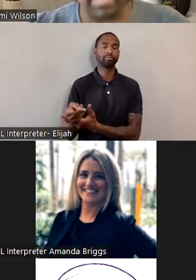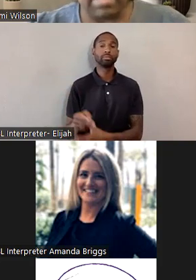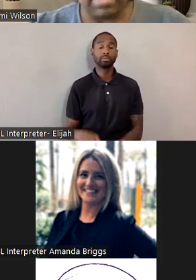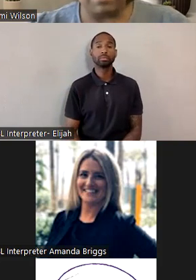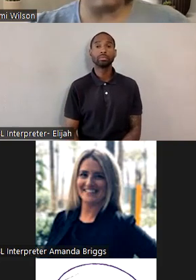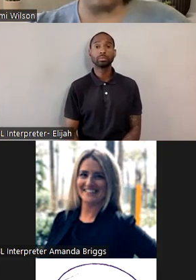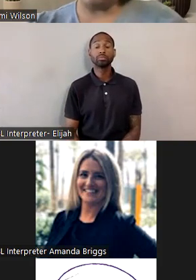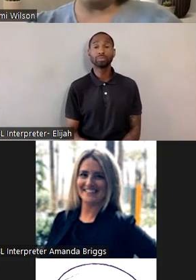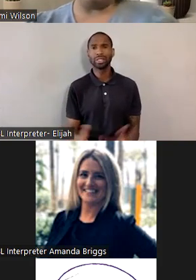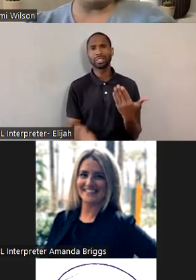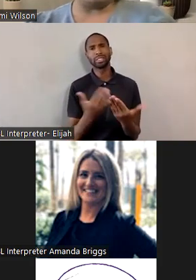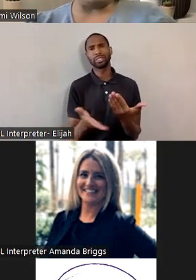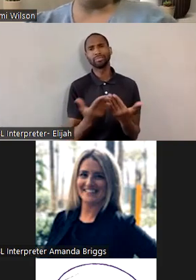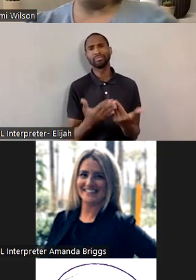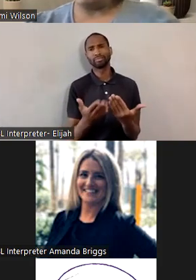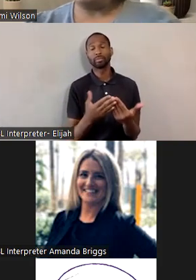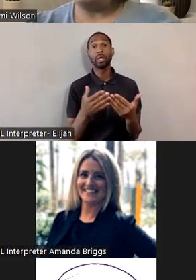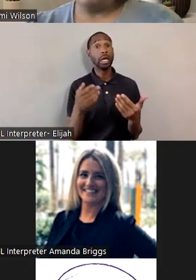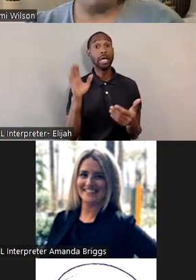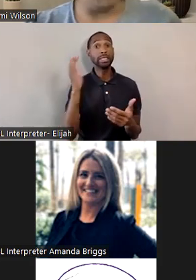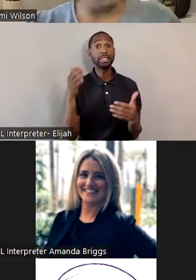it's easy. It can be a scary situation, but